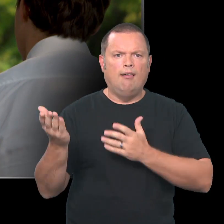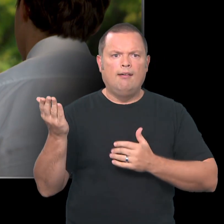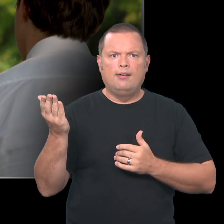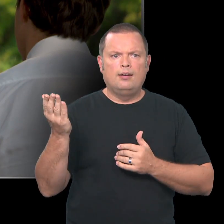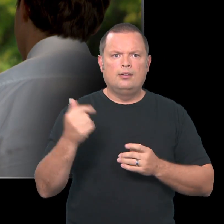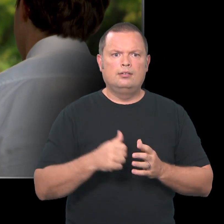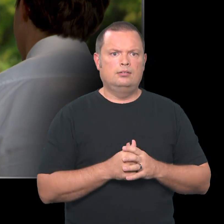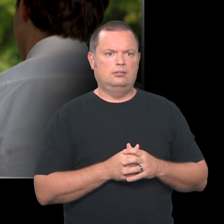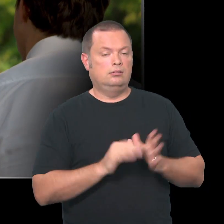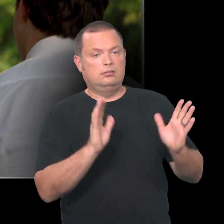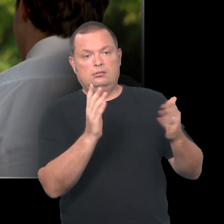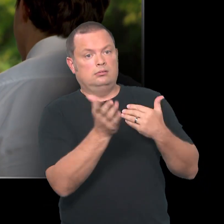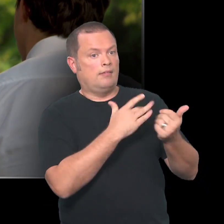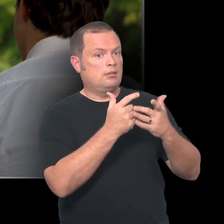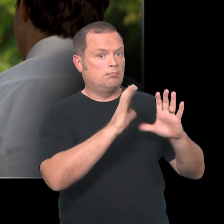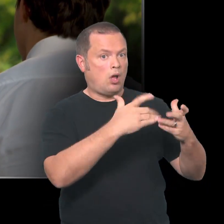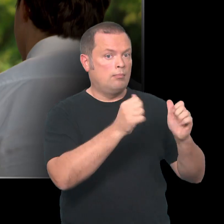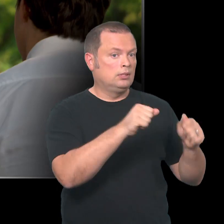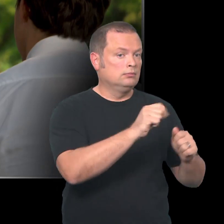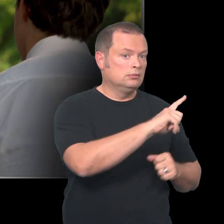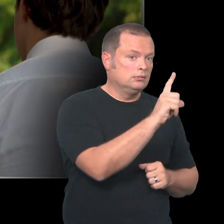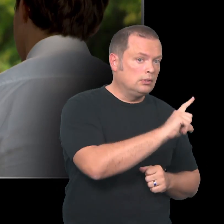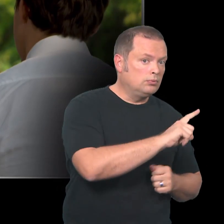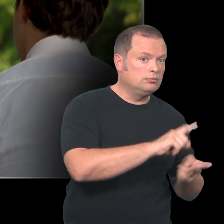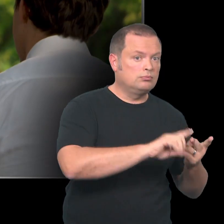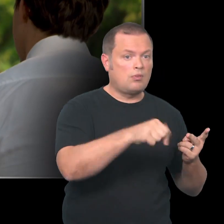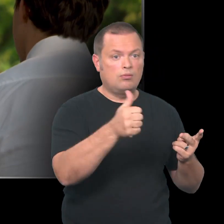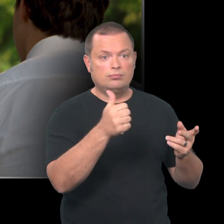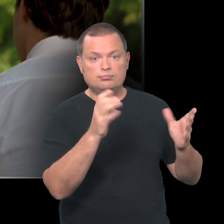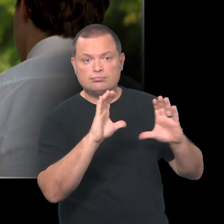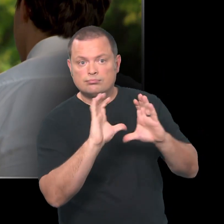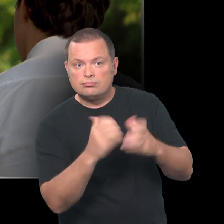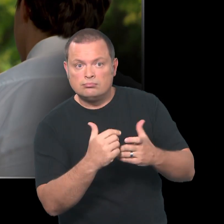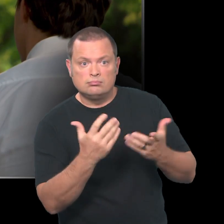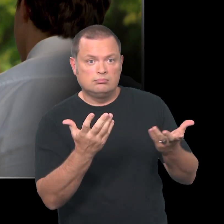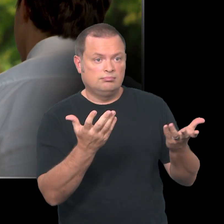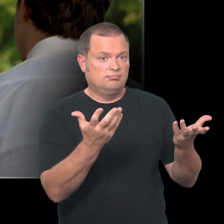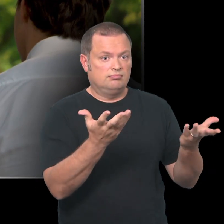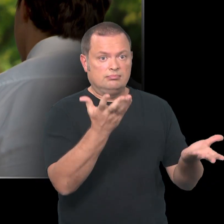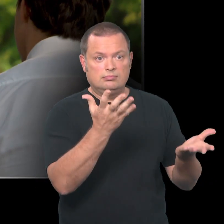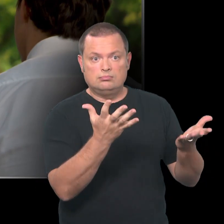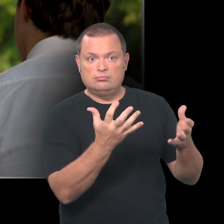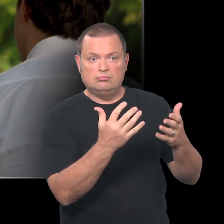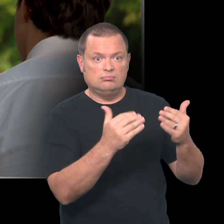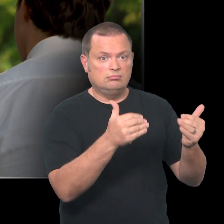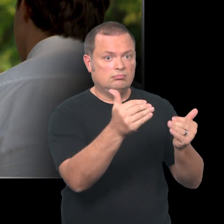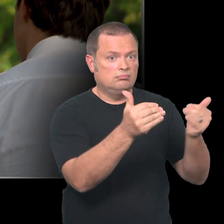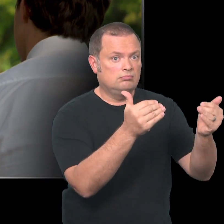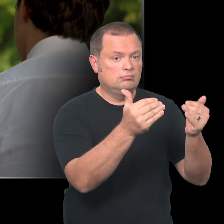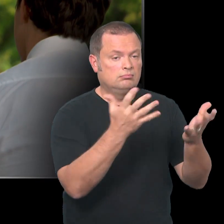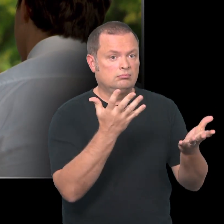So whichever party that is, it could be you, it could be one of the others,